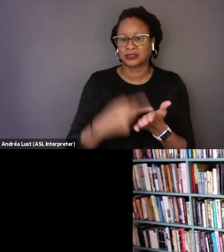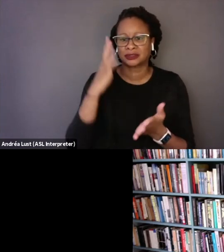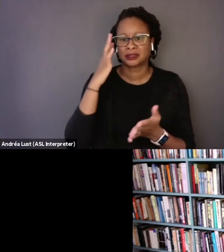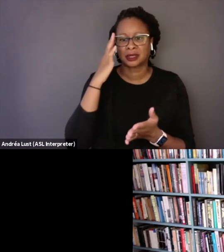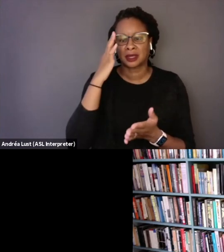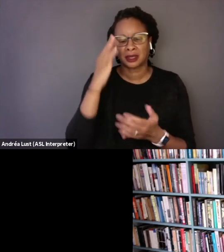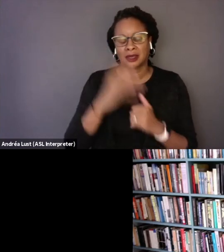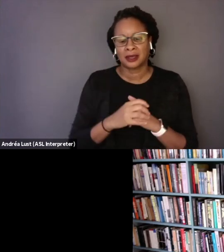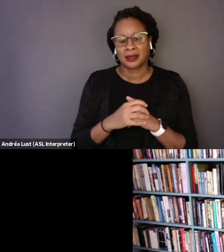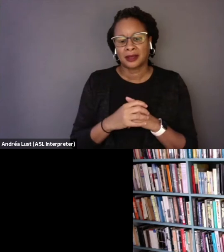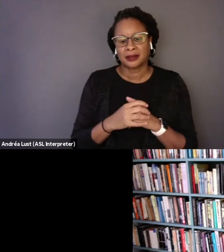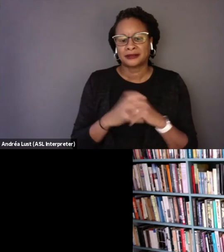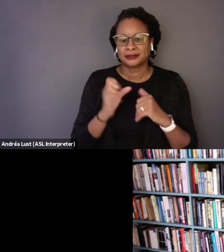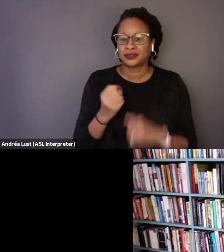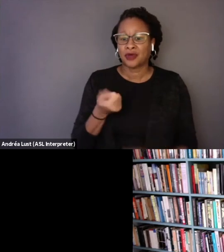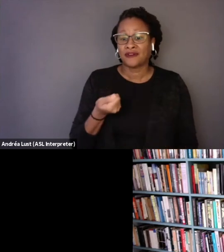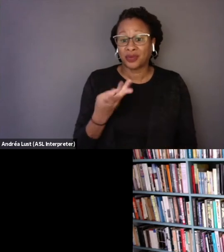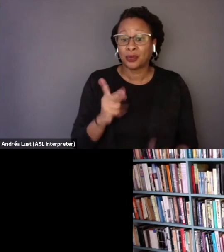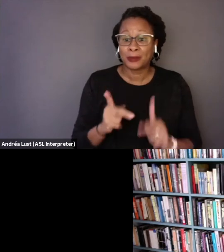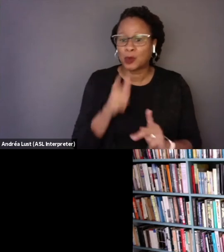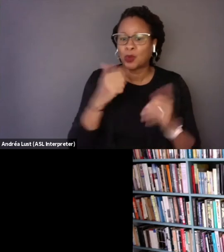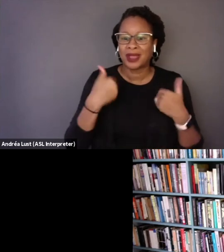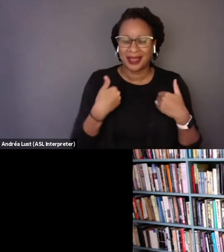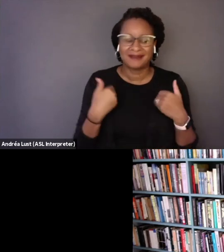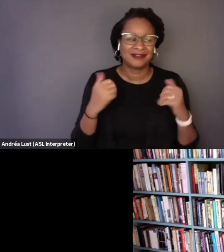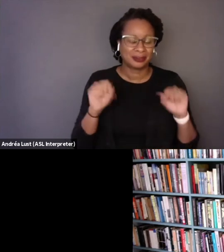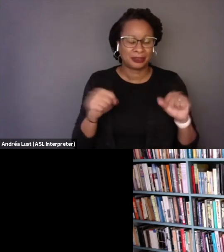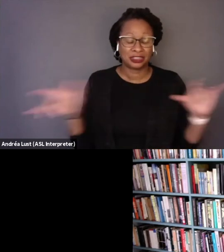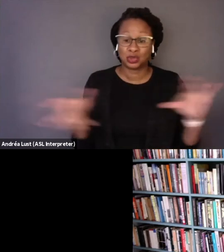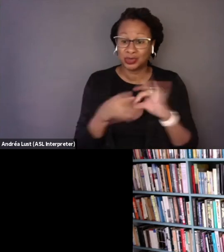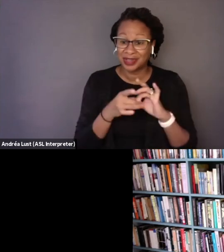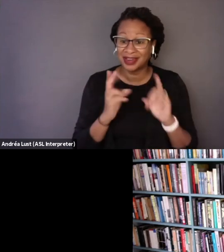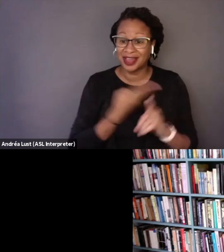There are so few people who are able to unite us around this message. And what Cousteau did,